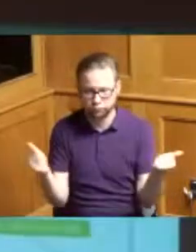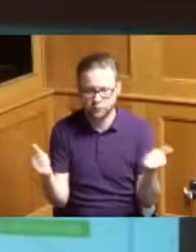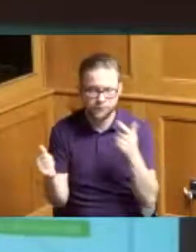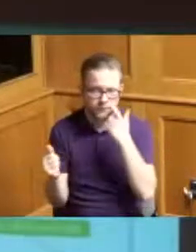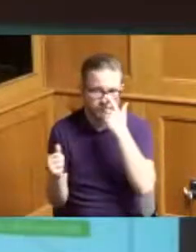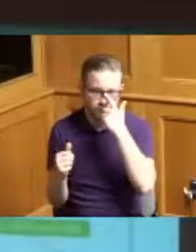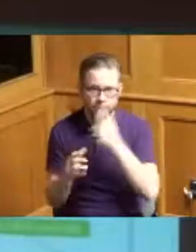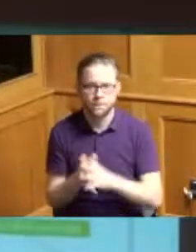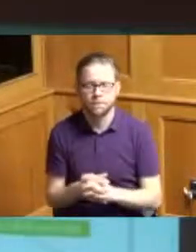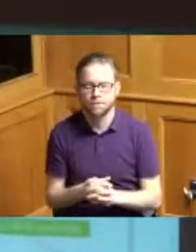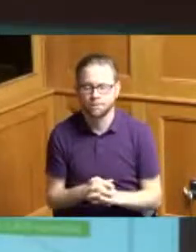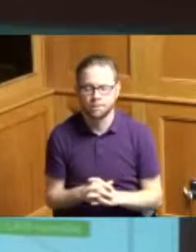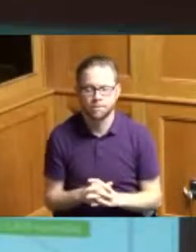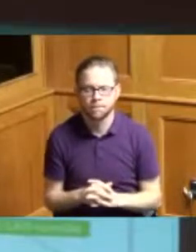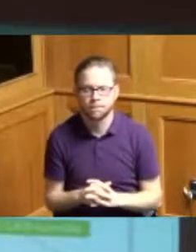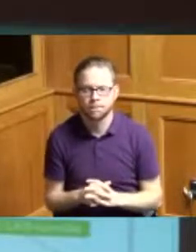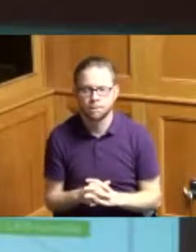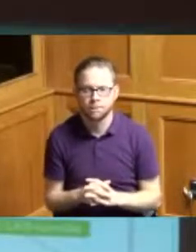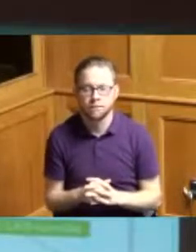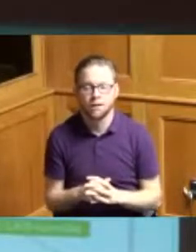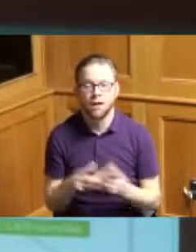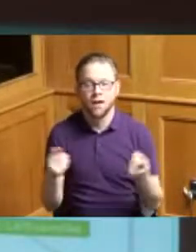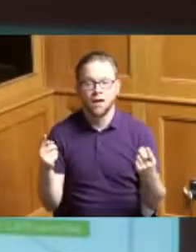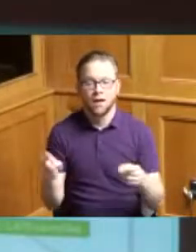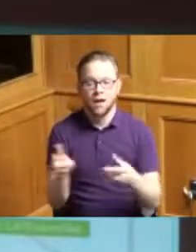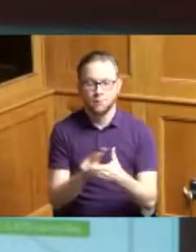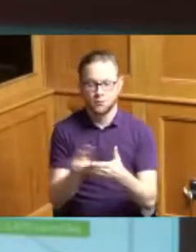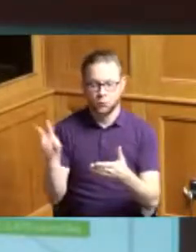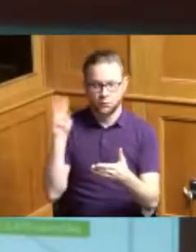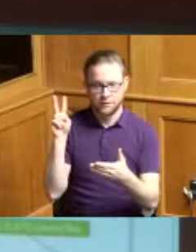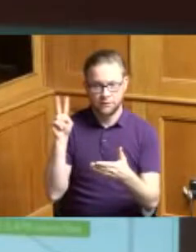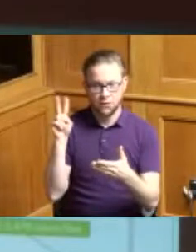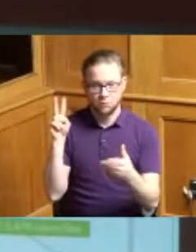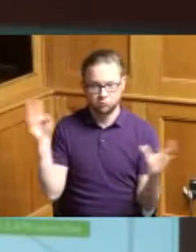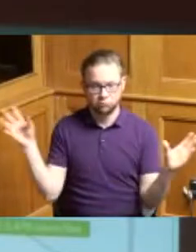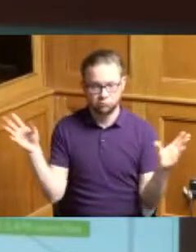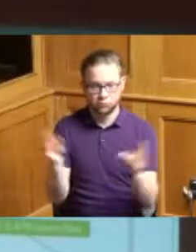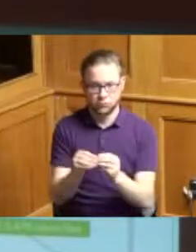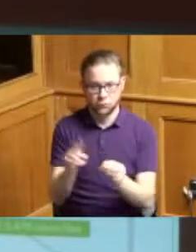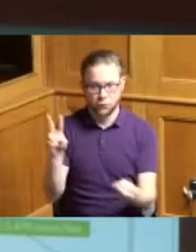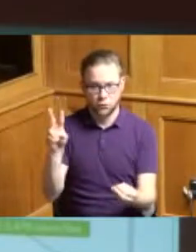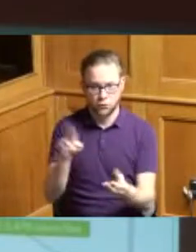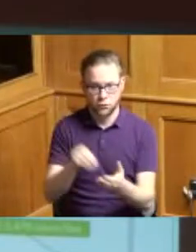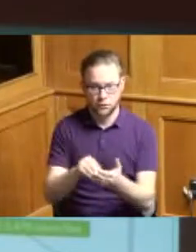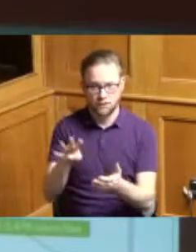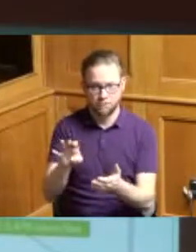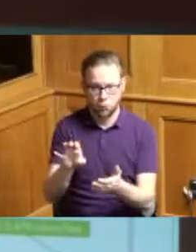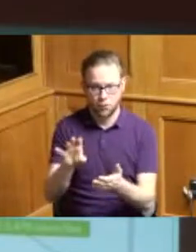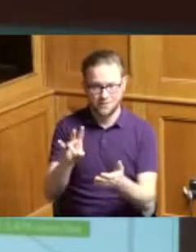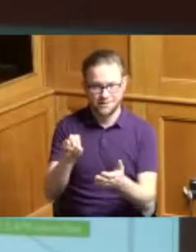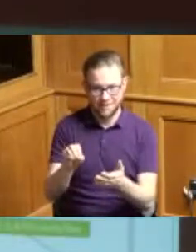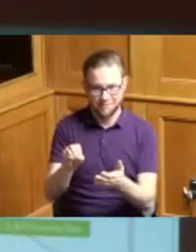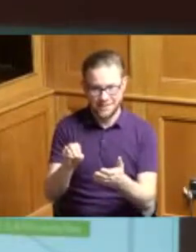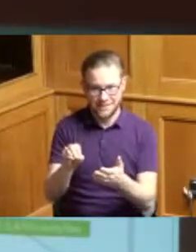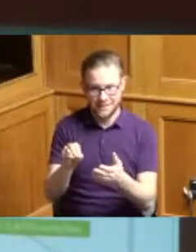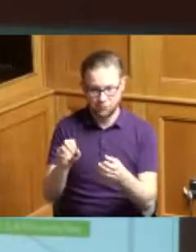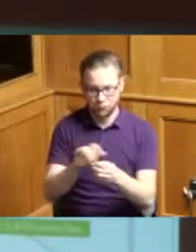graphic slide just two weeks ago we were at 2470 cases per day that's a seven day average